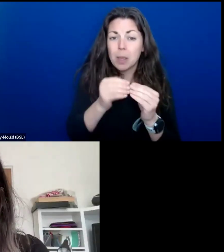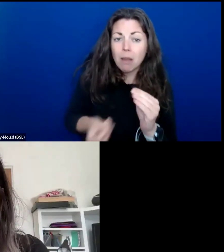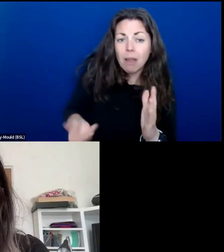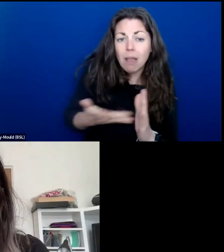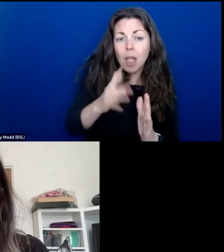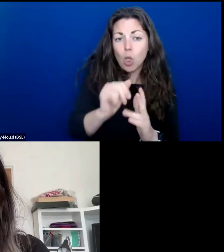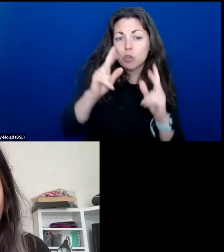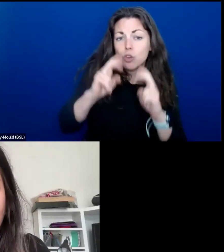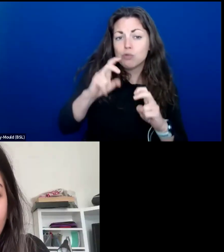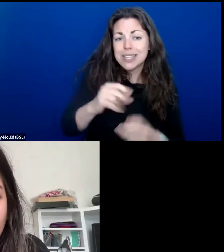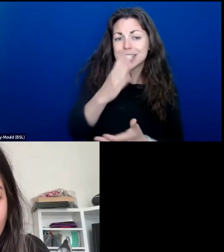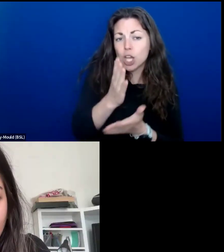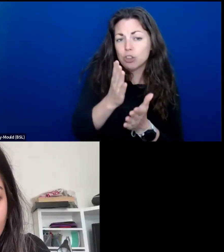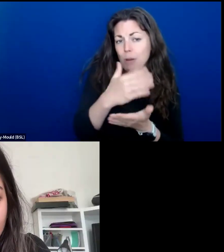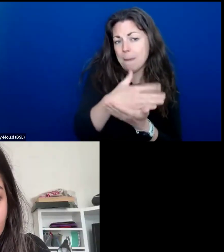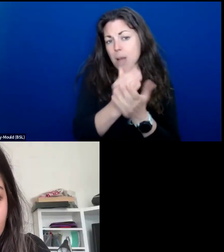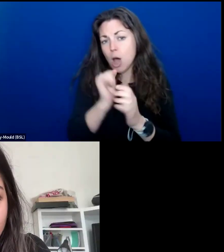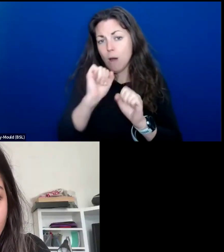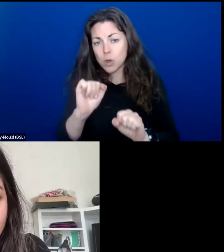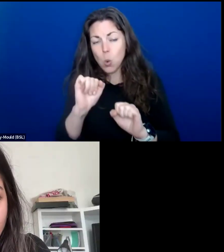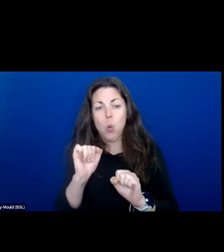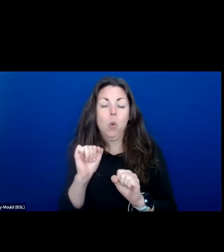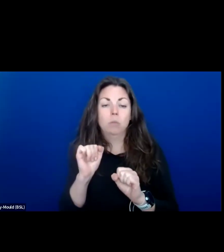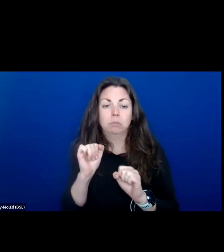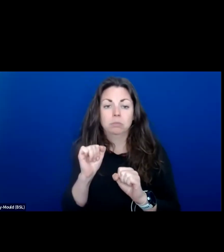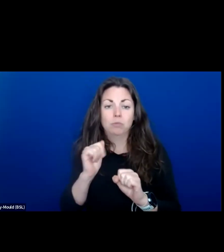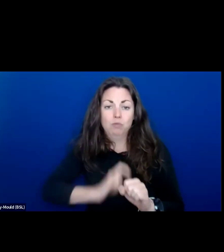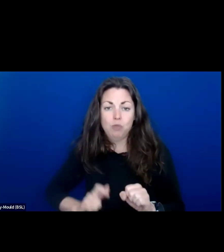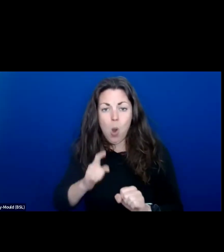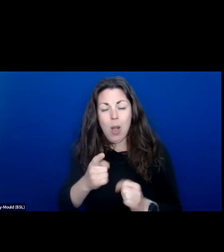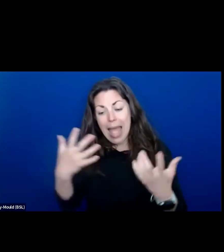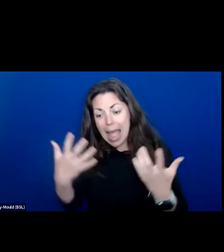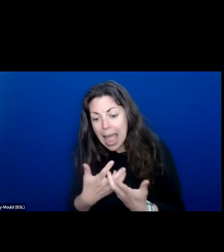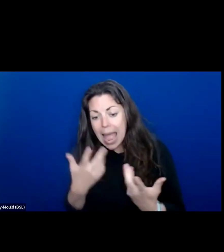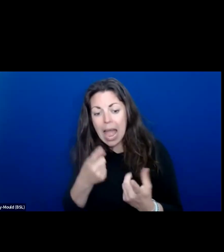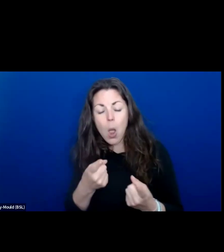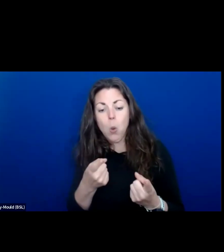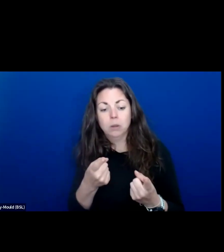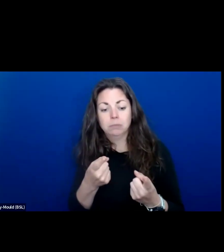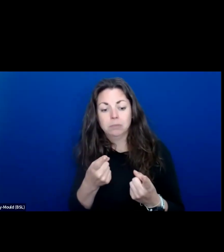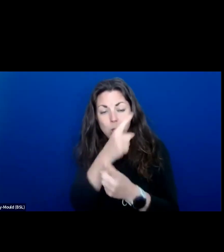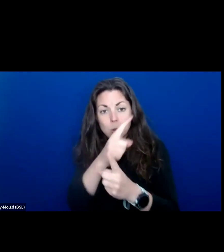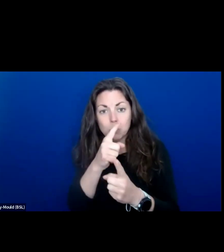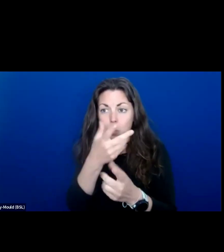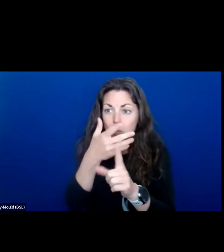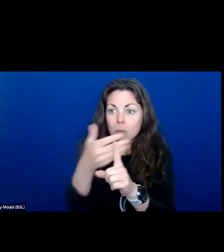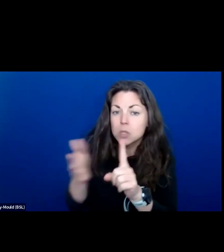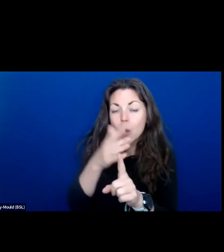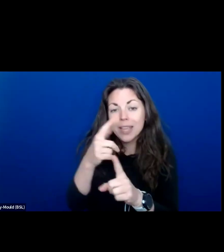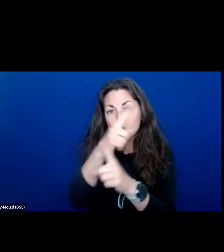kind of side of things, how, how that really, you go about that to really get that buy-in at a university level. Nathalie: Sorry. Could you rephrase it,